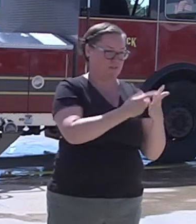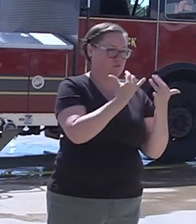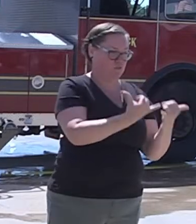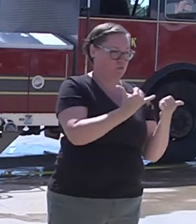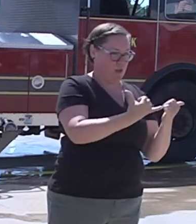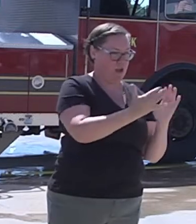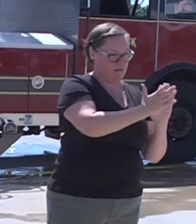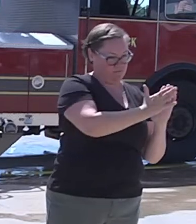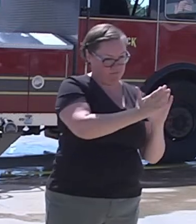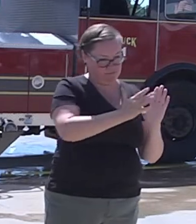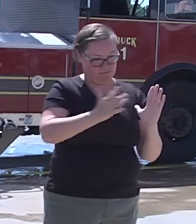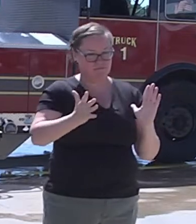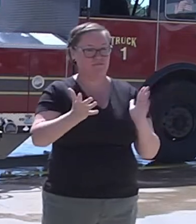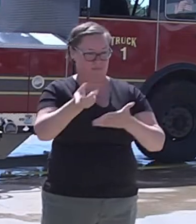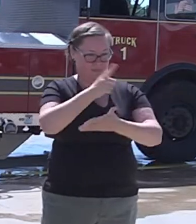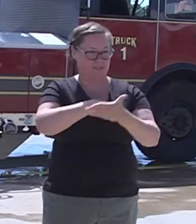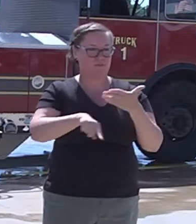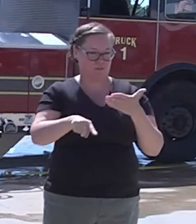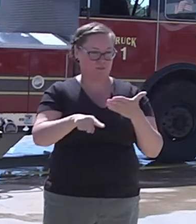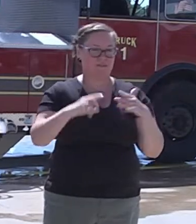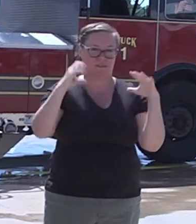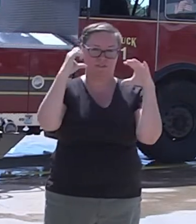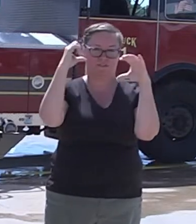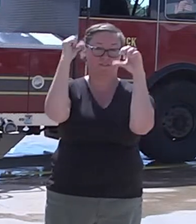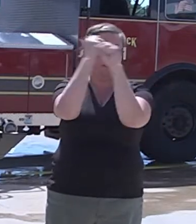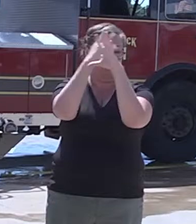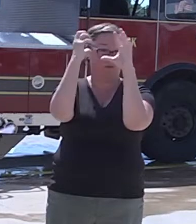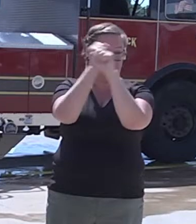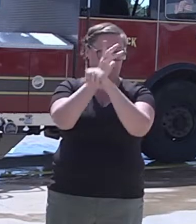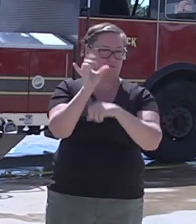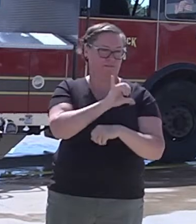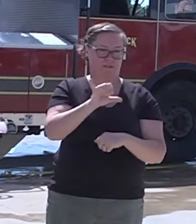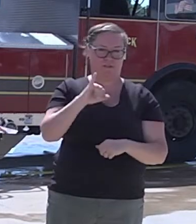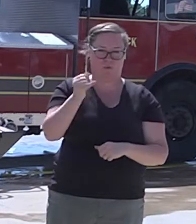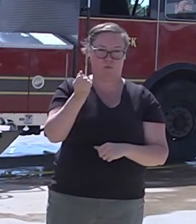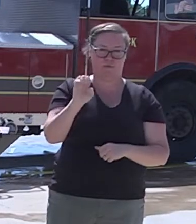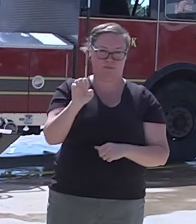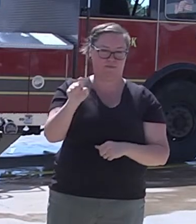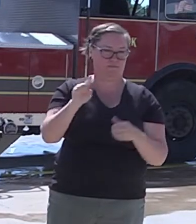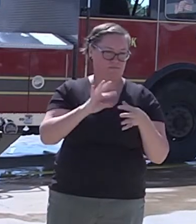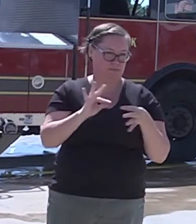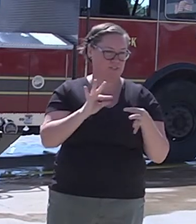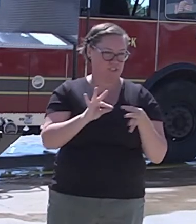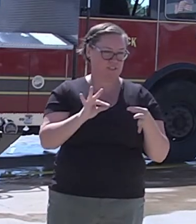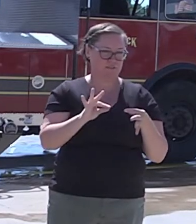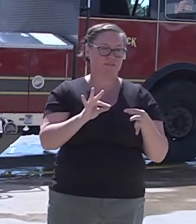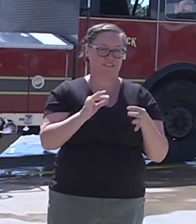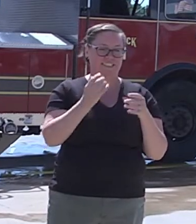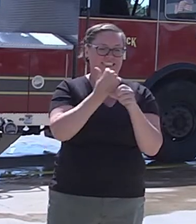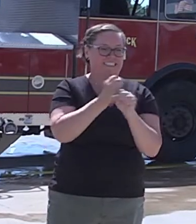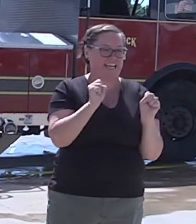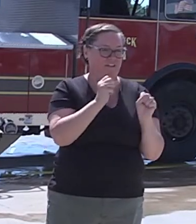next week uh those fireworks as Jose mentioned are the safe insane fireworks that can be shot